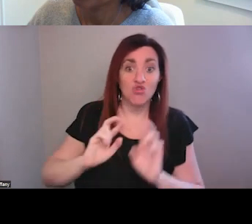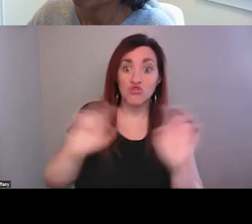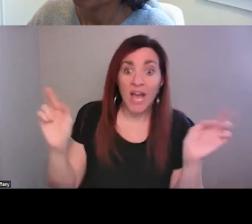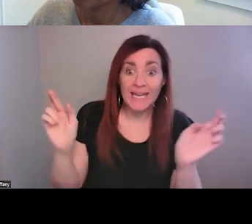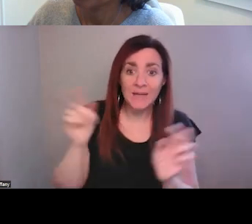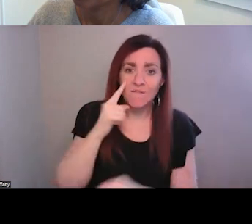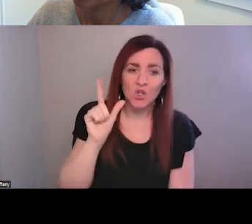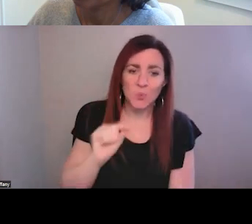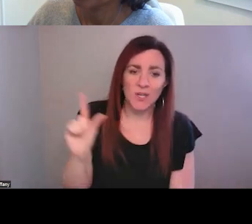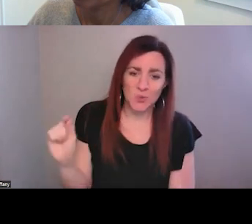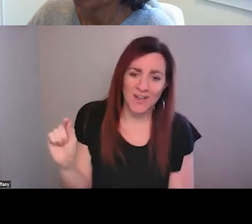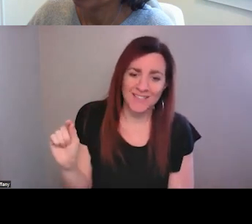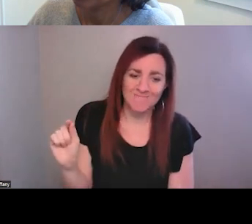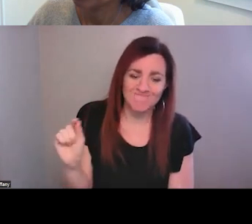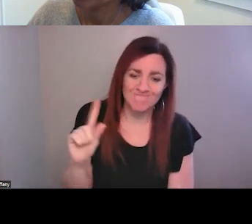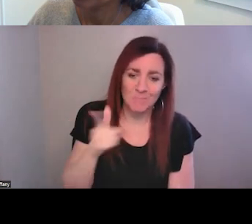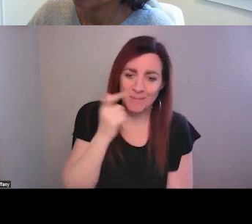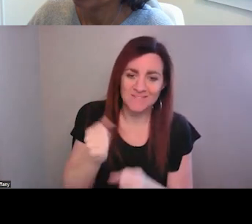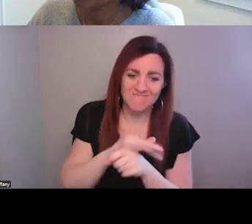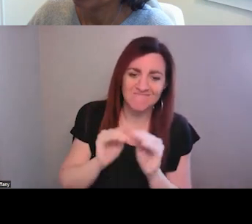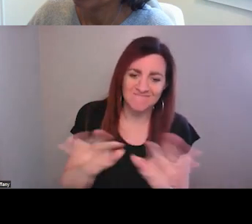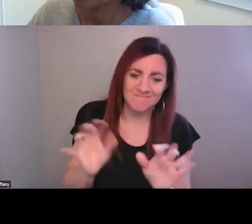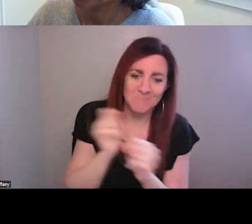YOU CAN IMAGINE. NEXT SLIDE.